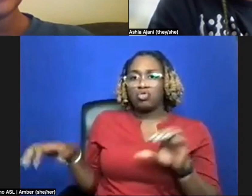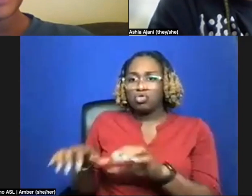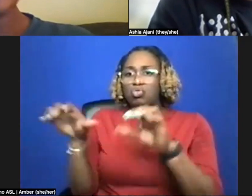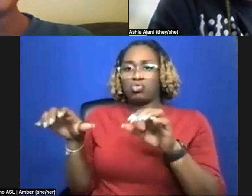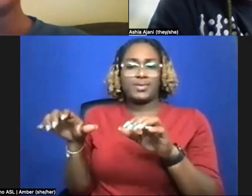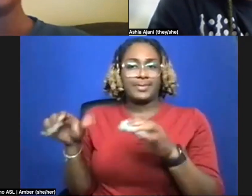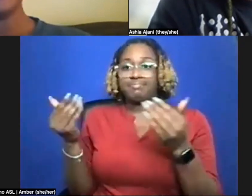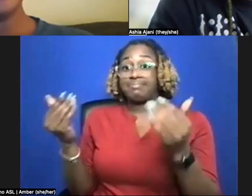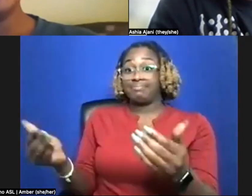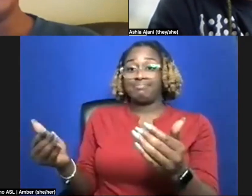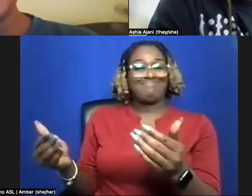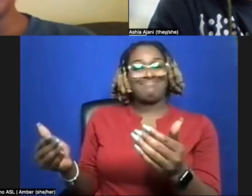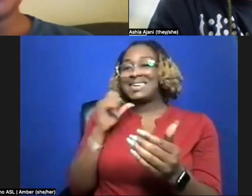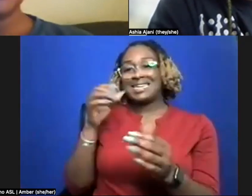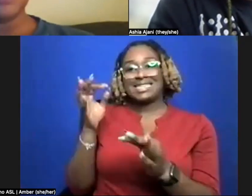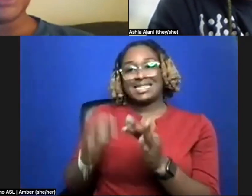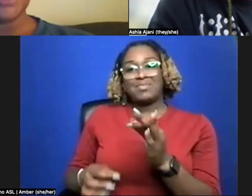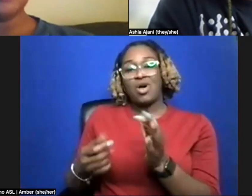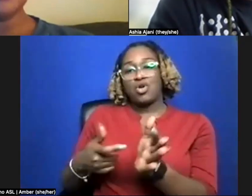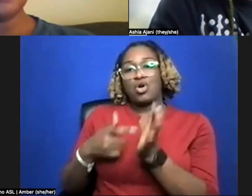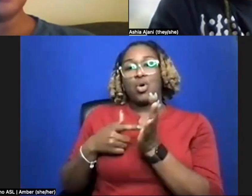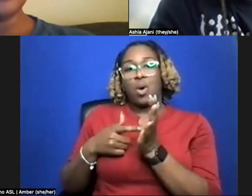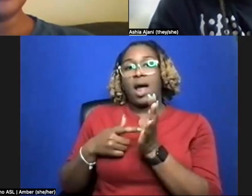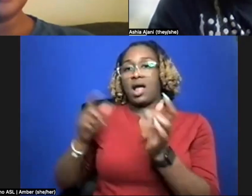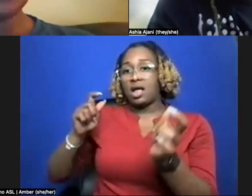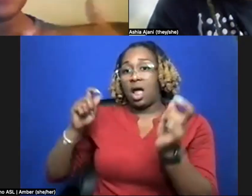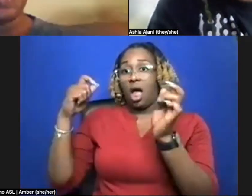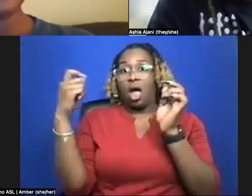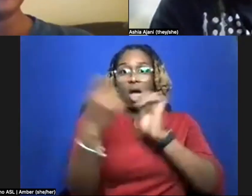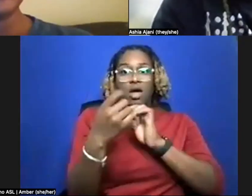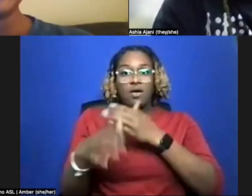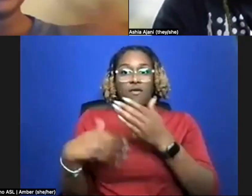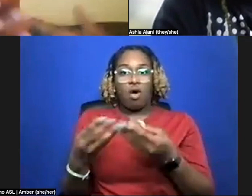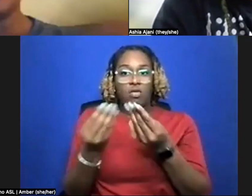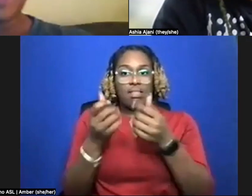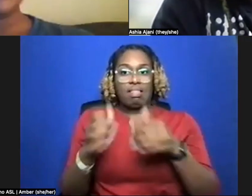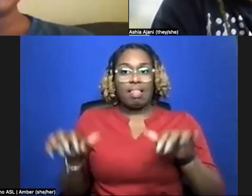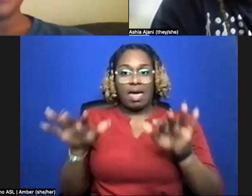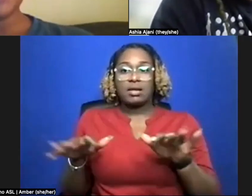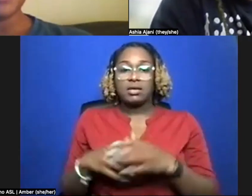that will actually require the repatriation of land too, which is like a very uncertain thing,